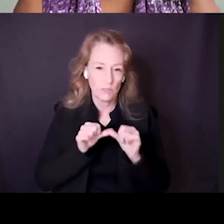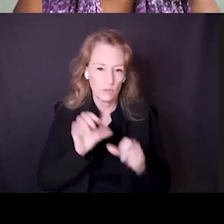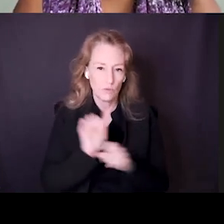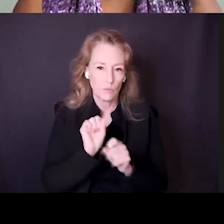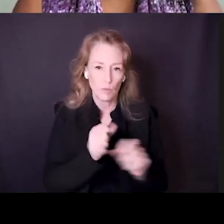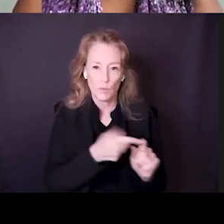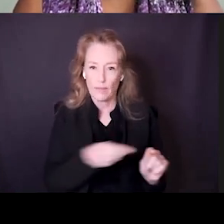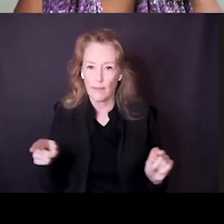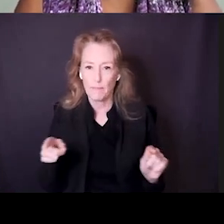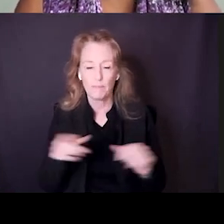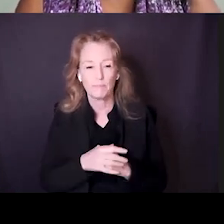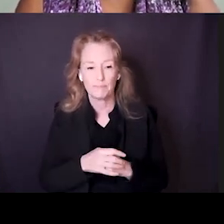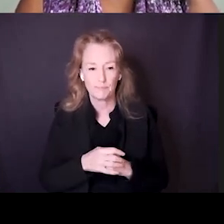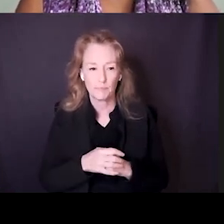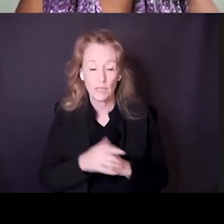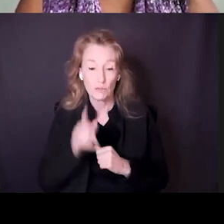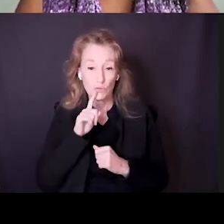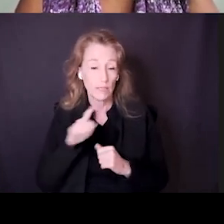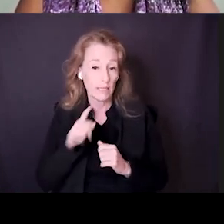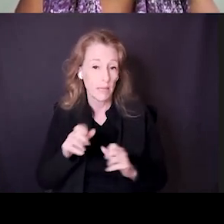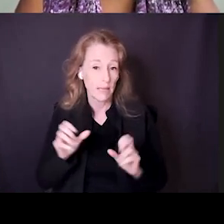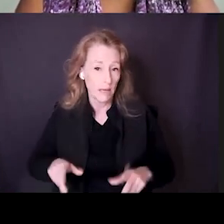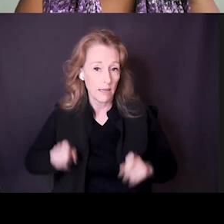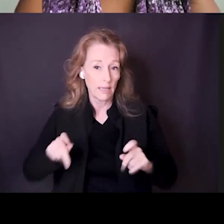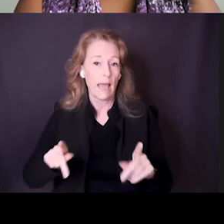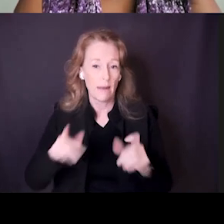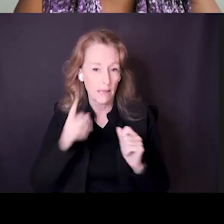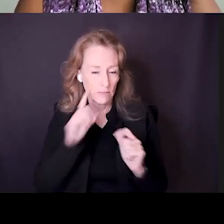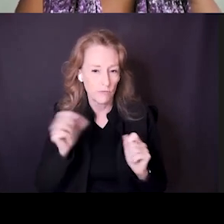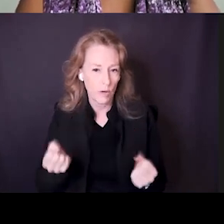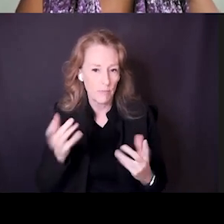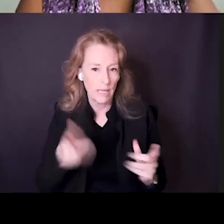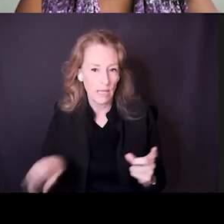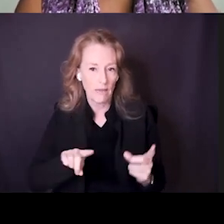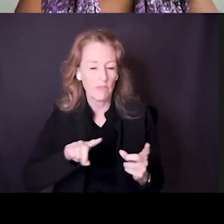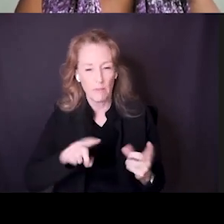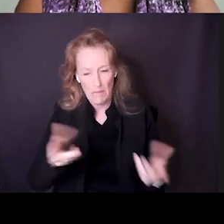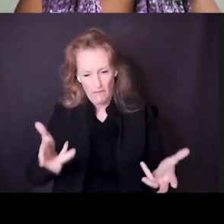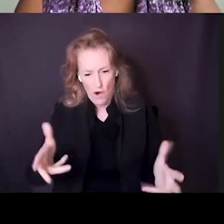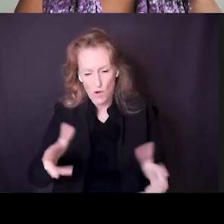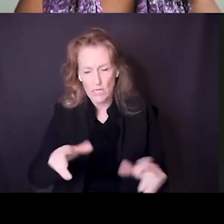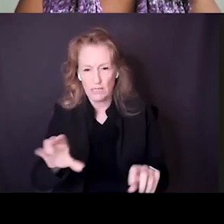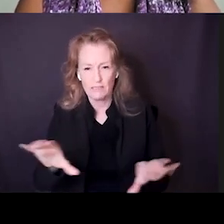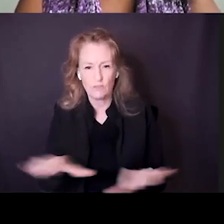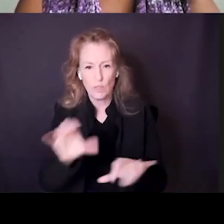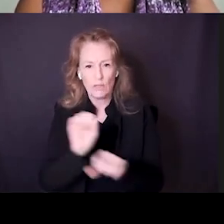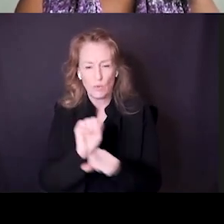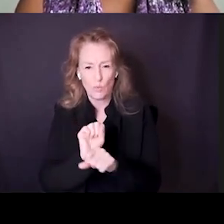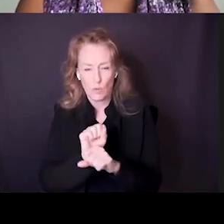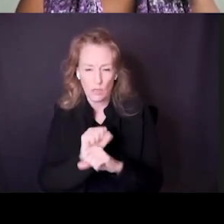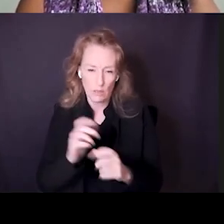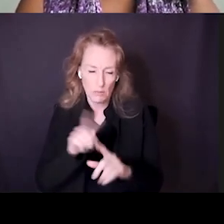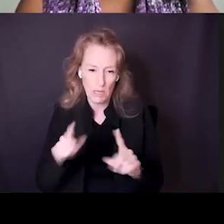PEOPLE WHO HAVE BEEN DOING THE WORK ALREADY AND FROM SAMHSA WHO